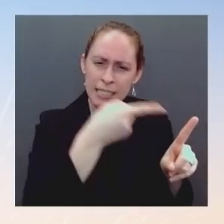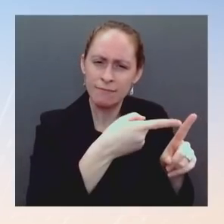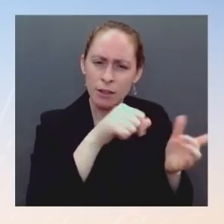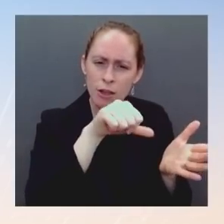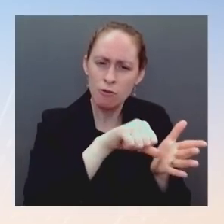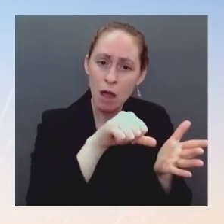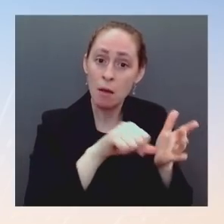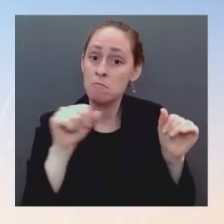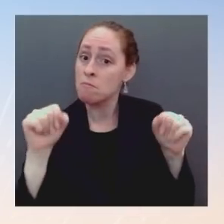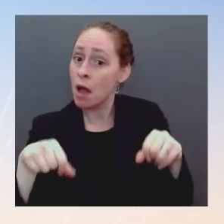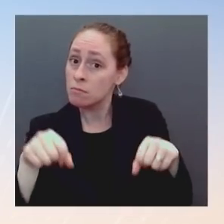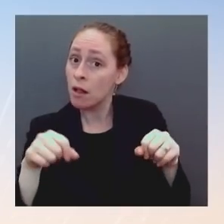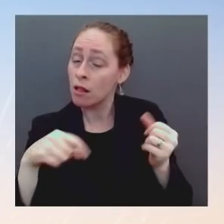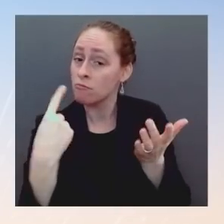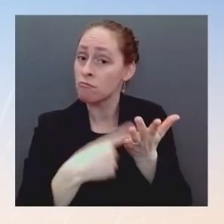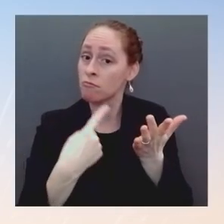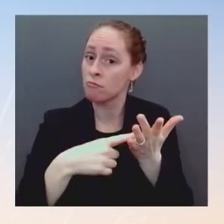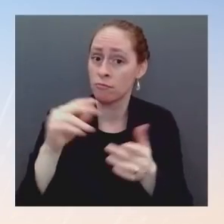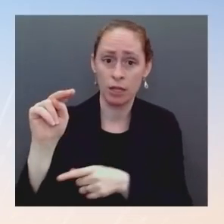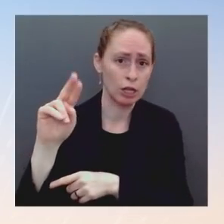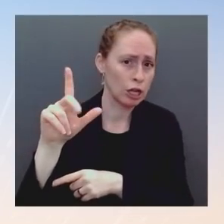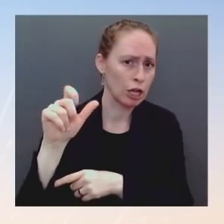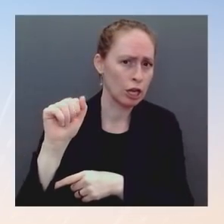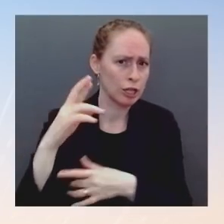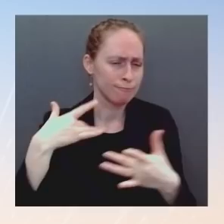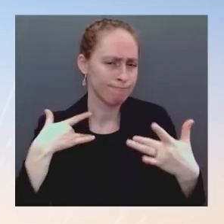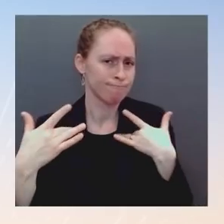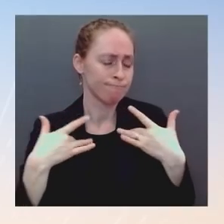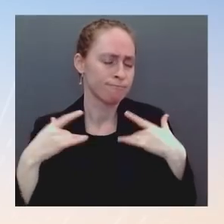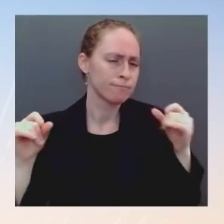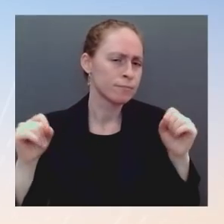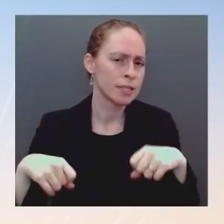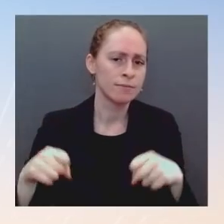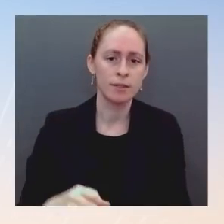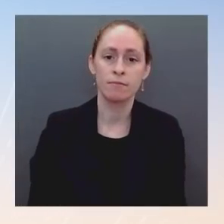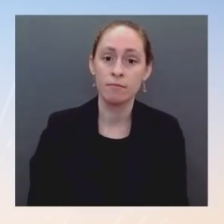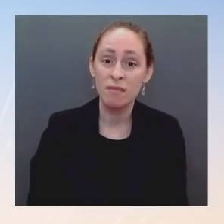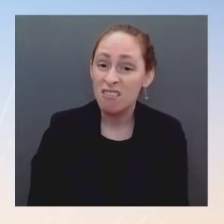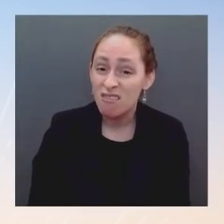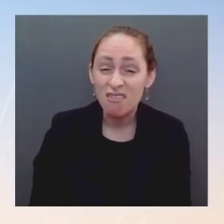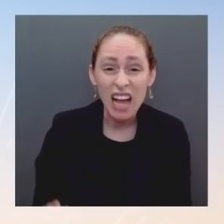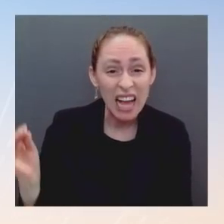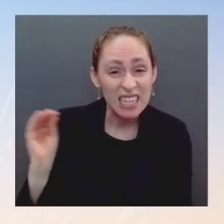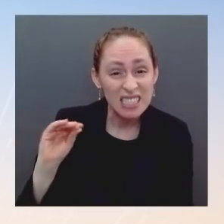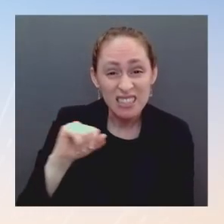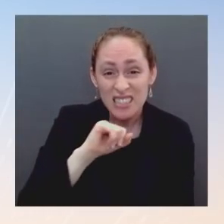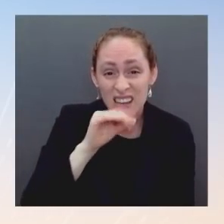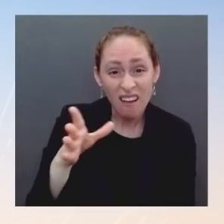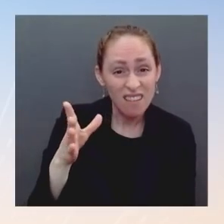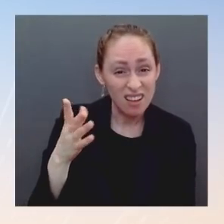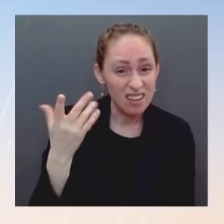Everything that was reported is not correct? Ms. Psaki: Well, I would say, again, I don't have anything more to offer to you other than to say